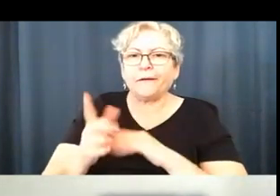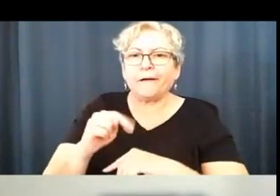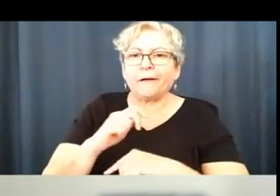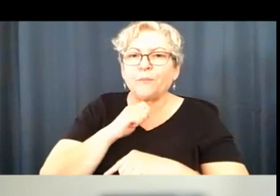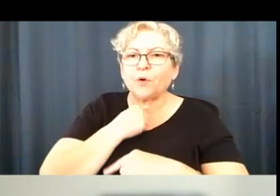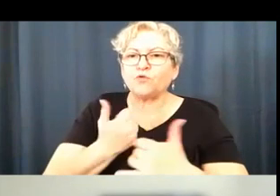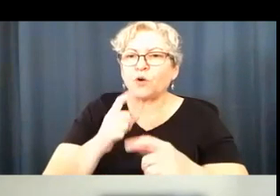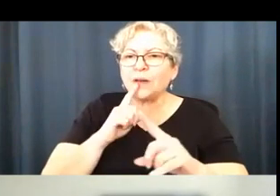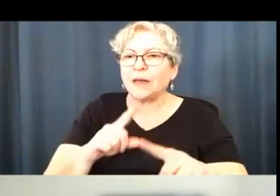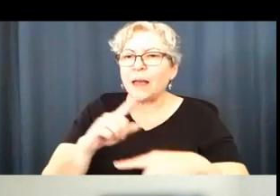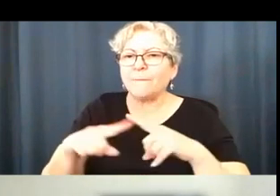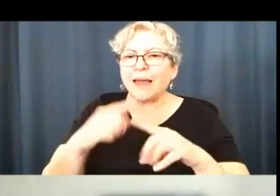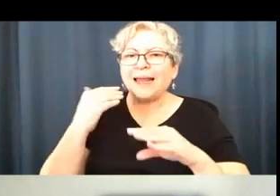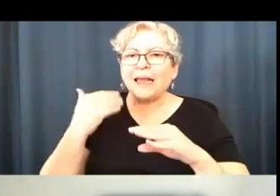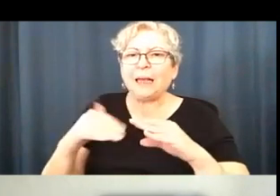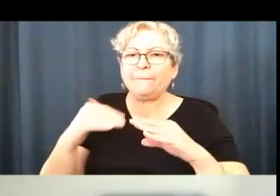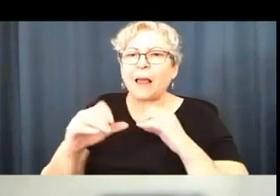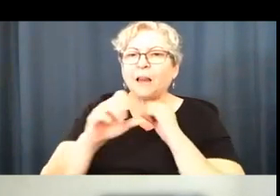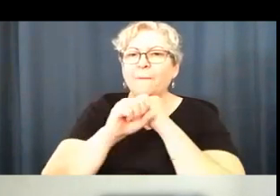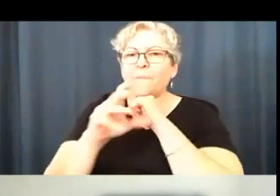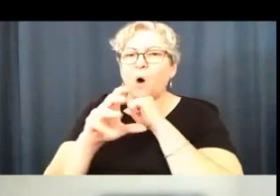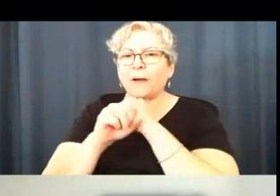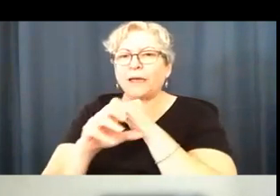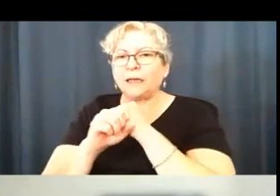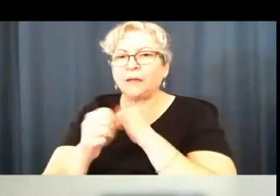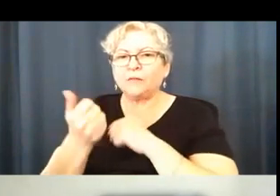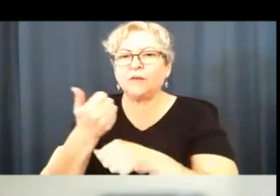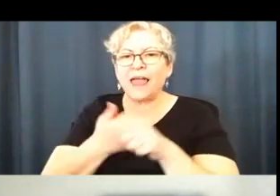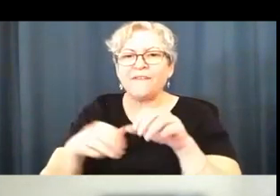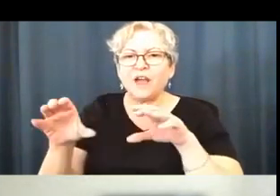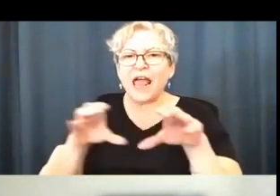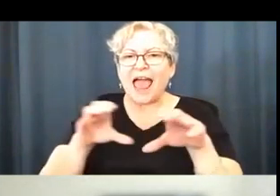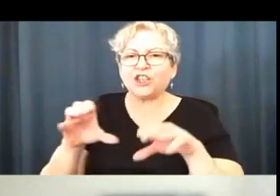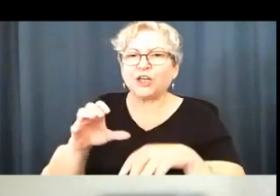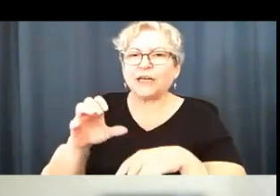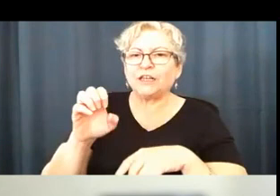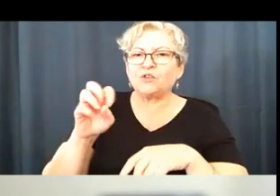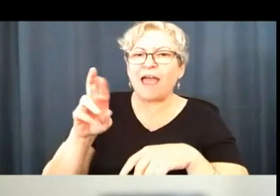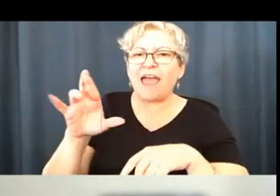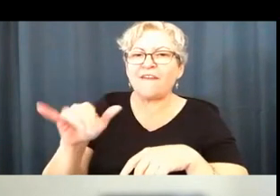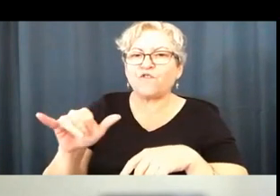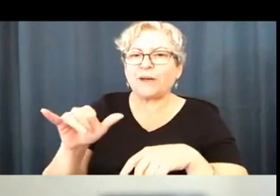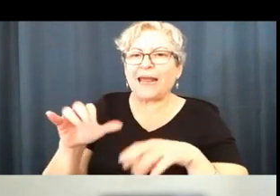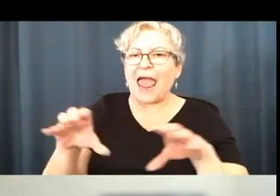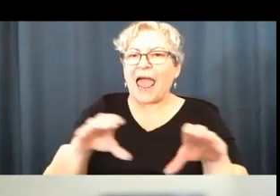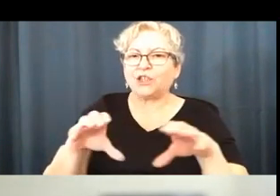about the email marketing was, every action is the one that we found to be the most accessible, you still have to be pretty deliberate,